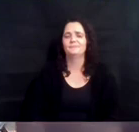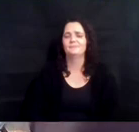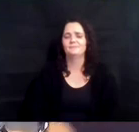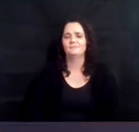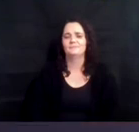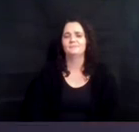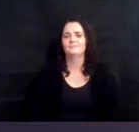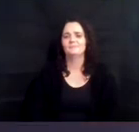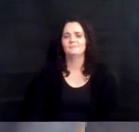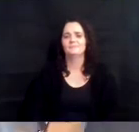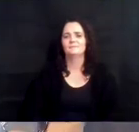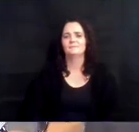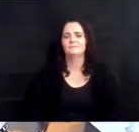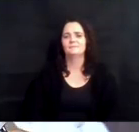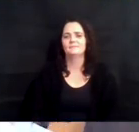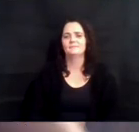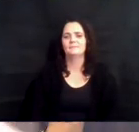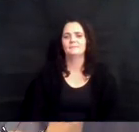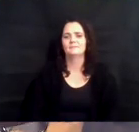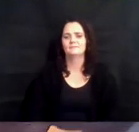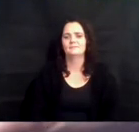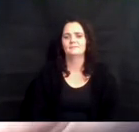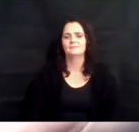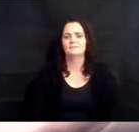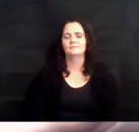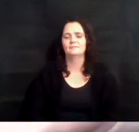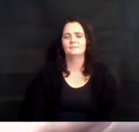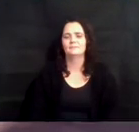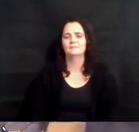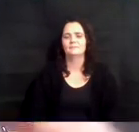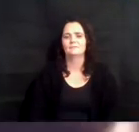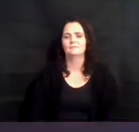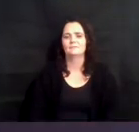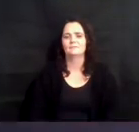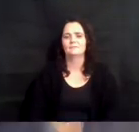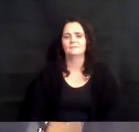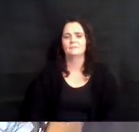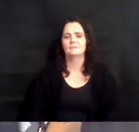move the light over okay, so maybe that's too much light.